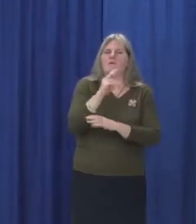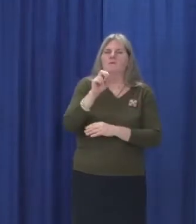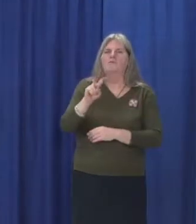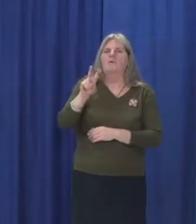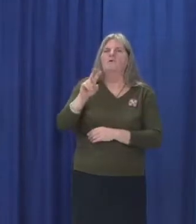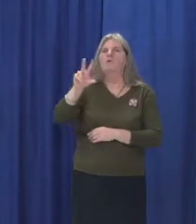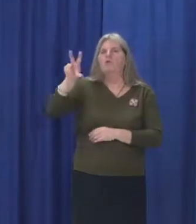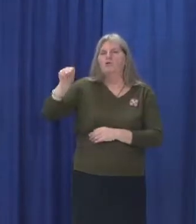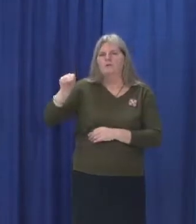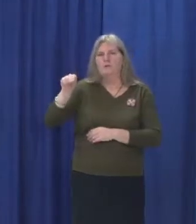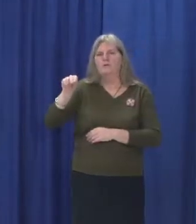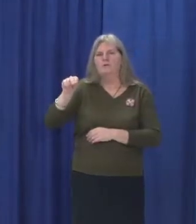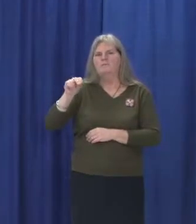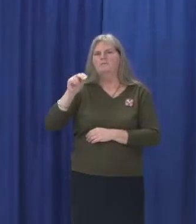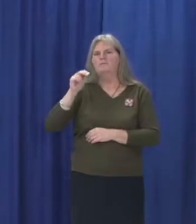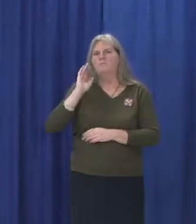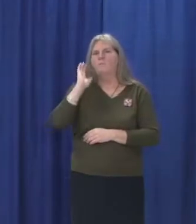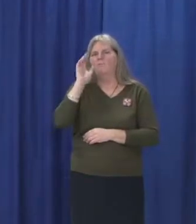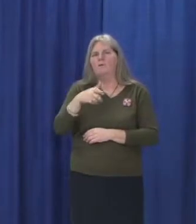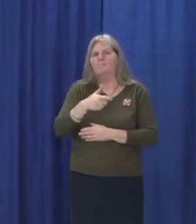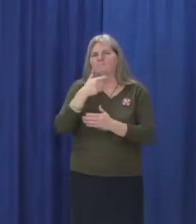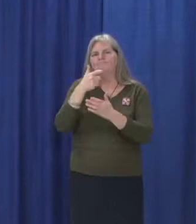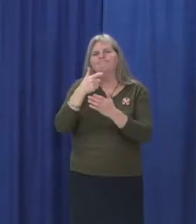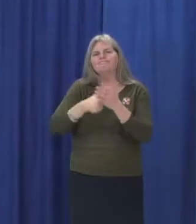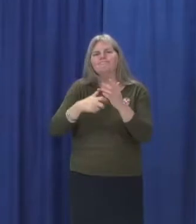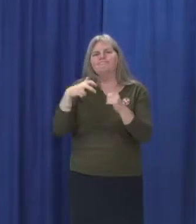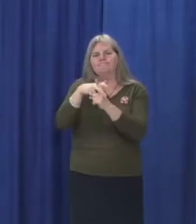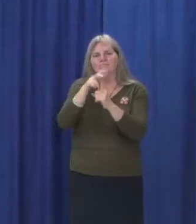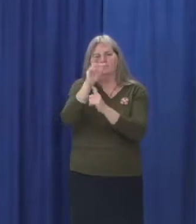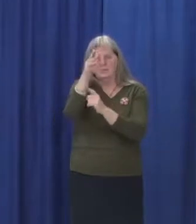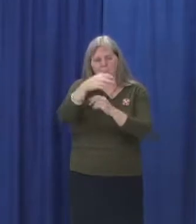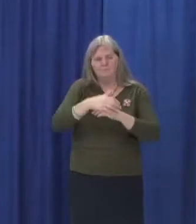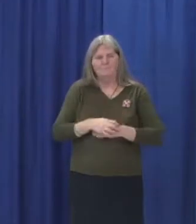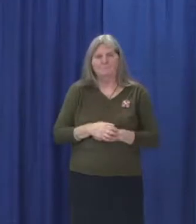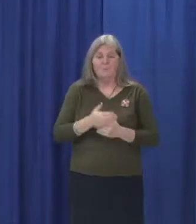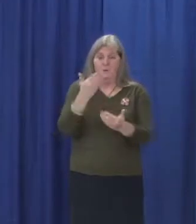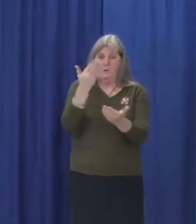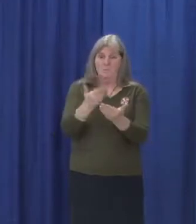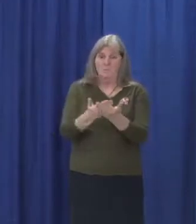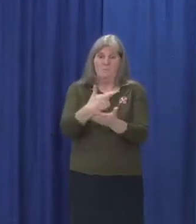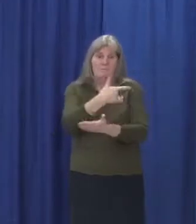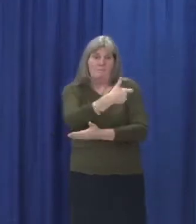requirement comes into force. Proof of vaccination will be